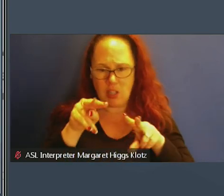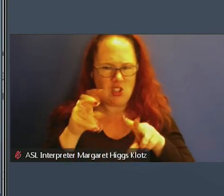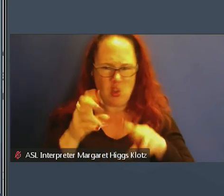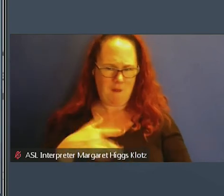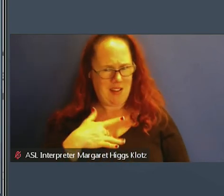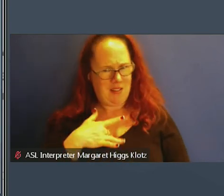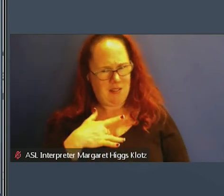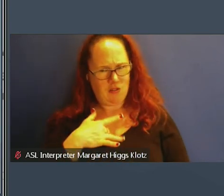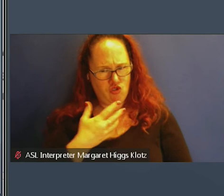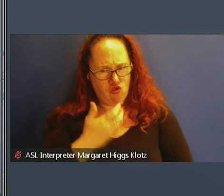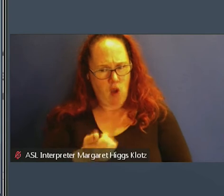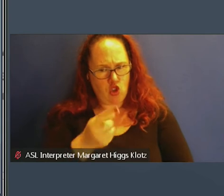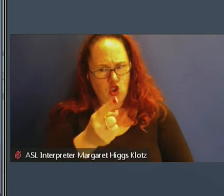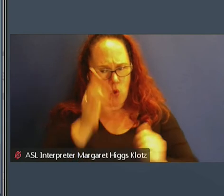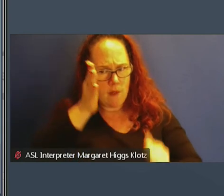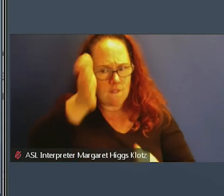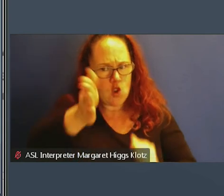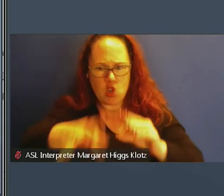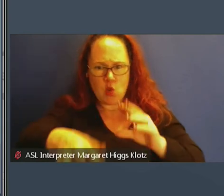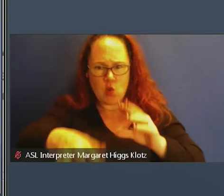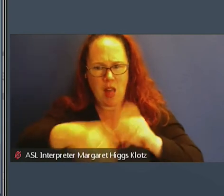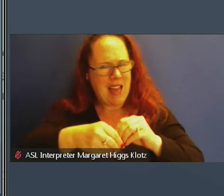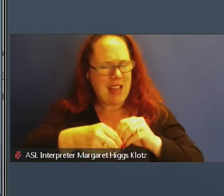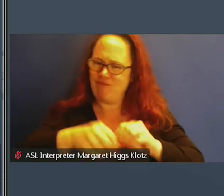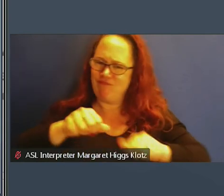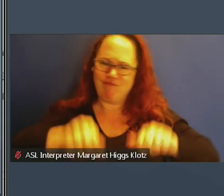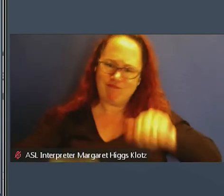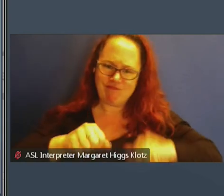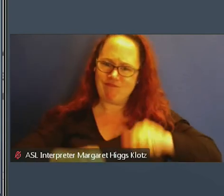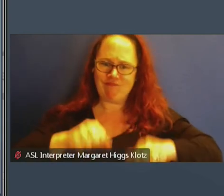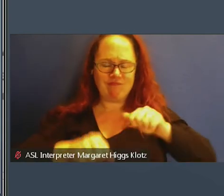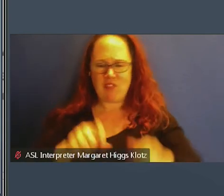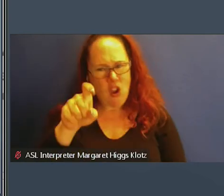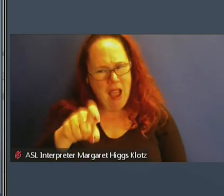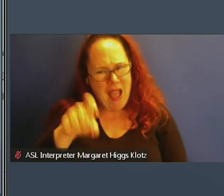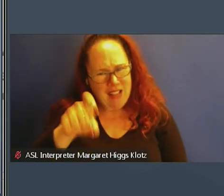I'm not saying they have to be watched 24 seven, but there has to be some type of security so that everyone